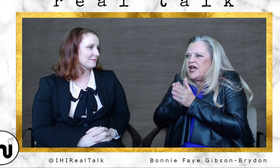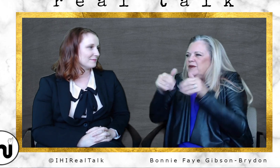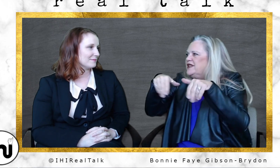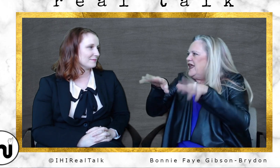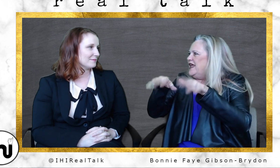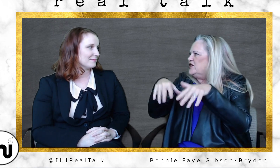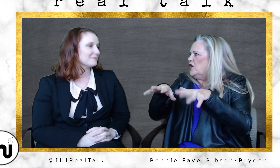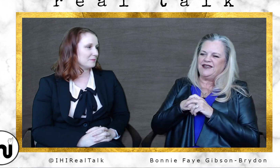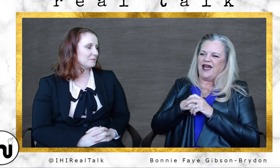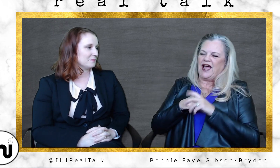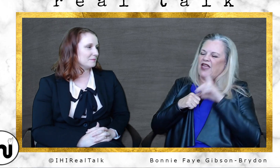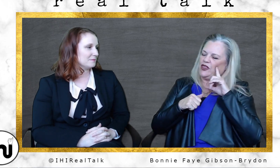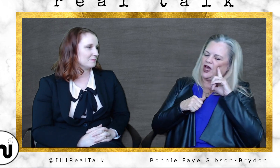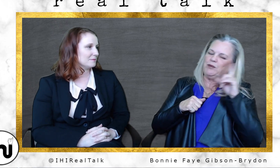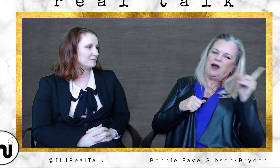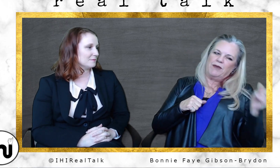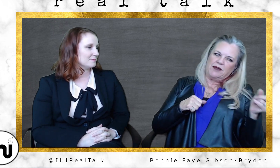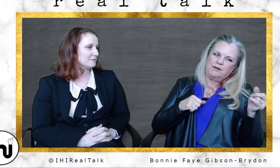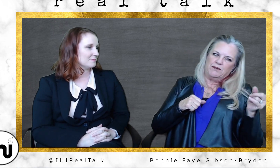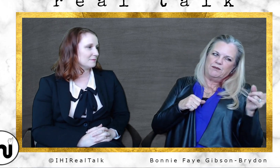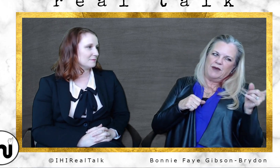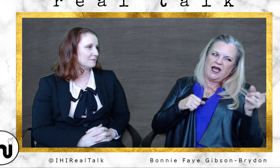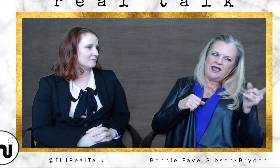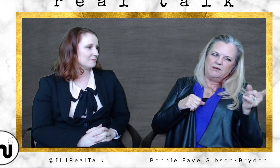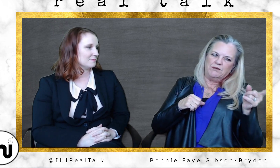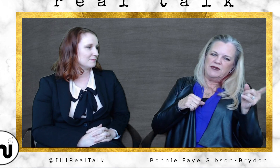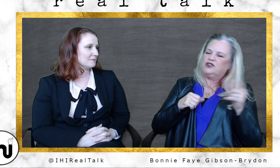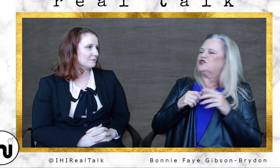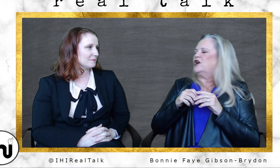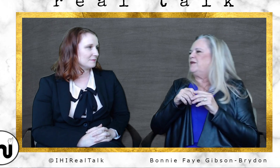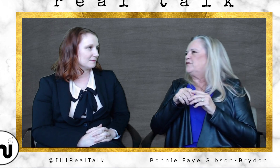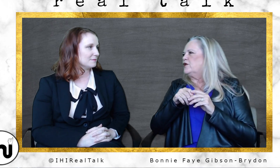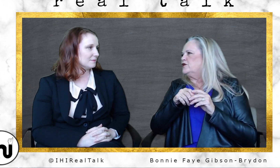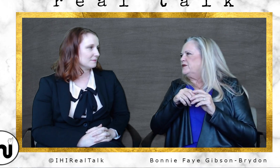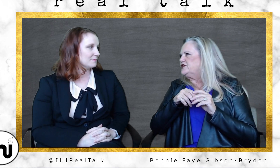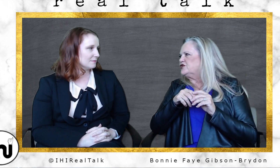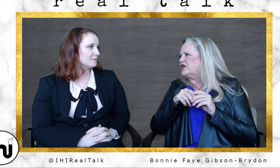and then I let you go. I thought about my my mentorshop, my boardroom mentorshop.